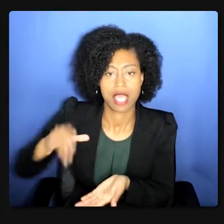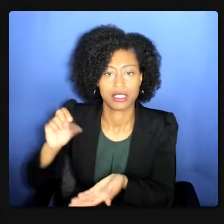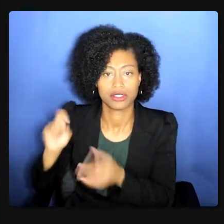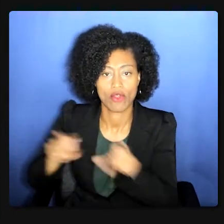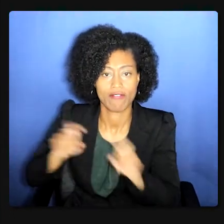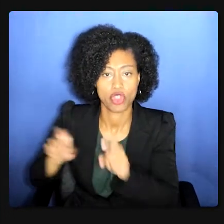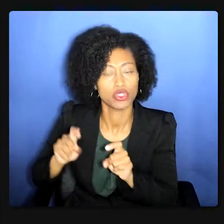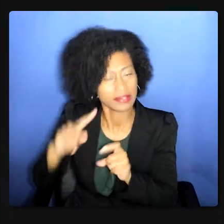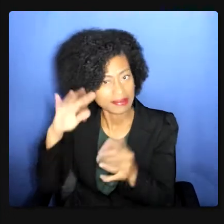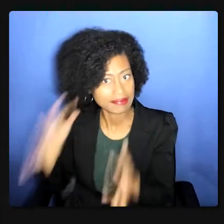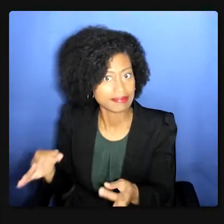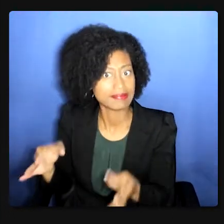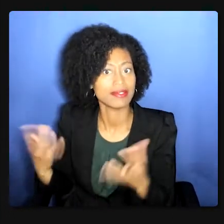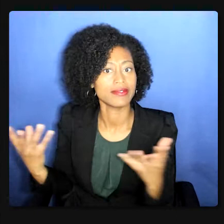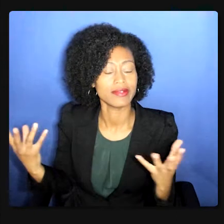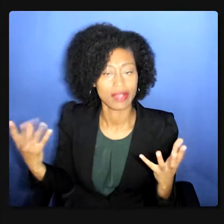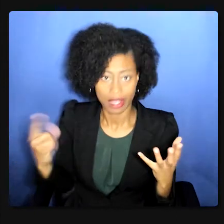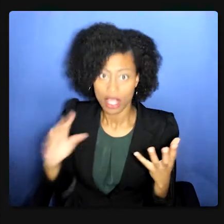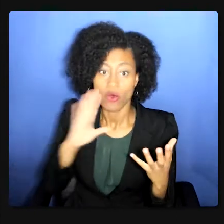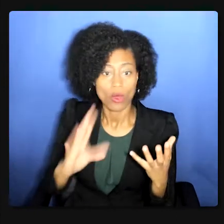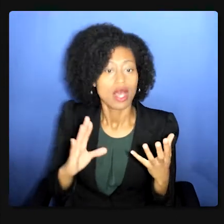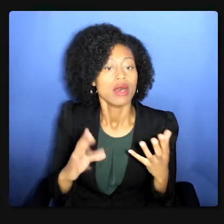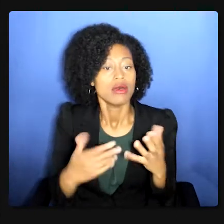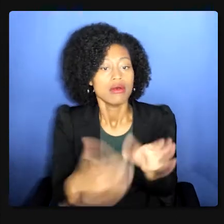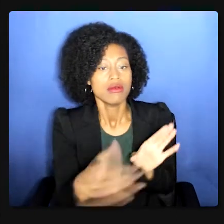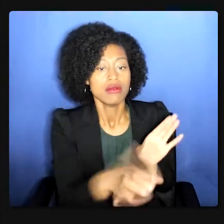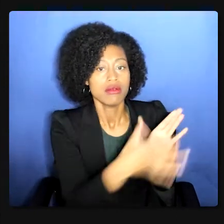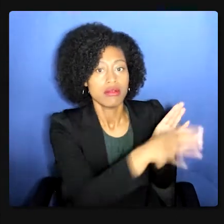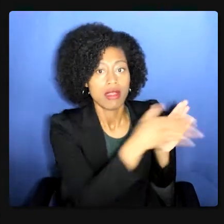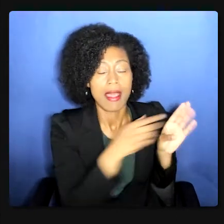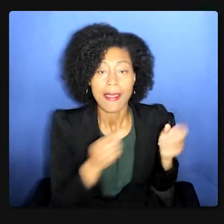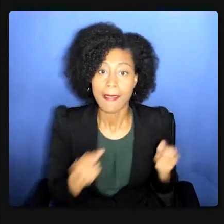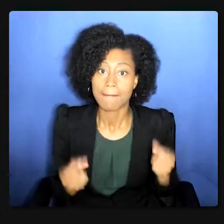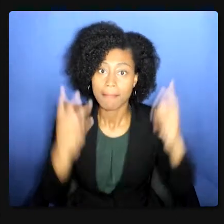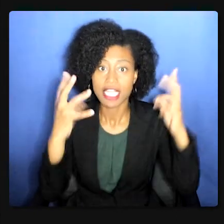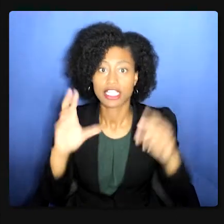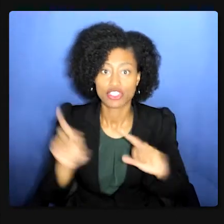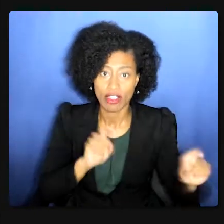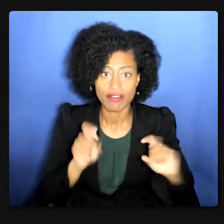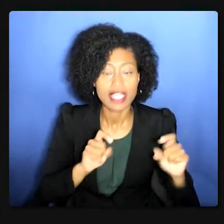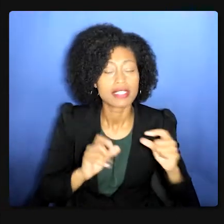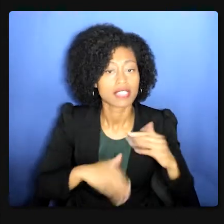And MPS will do everything in its power to break up as many standing by servers as possible.